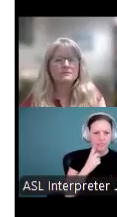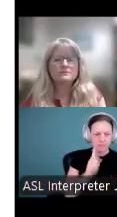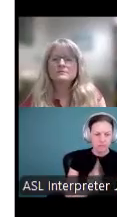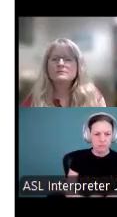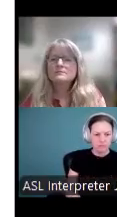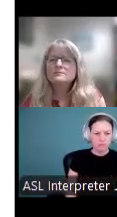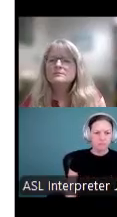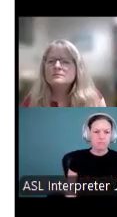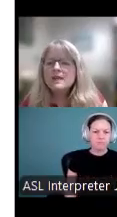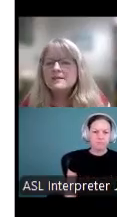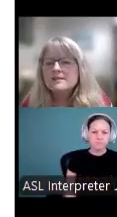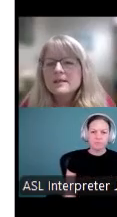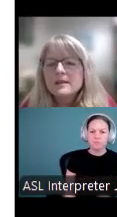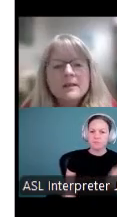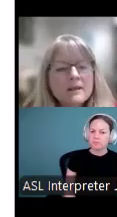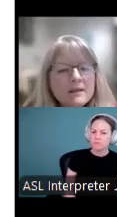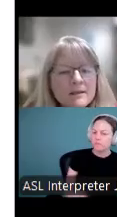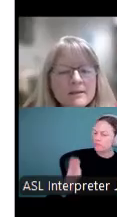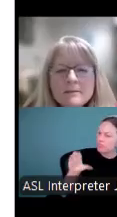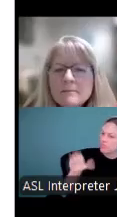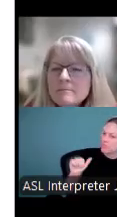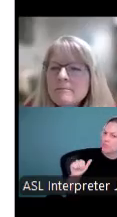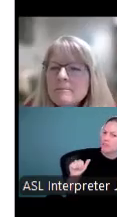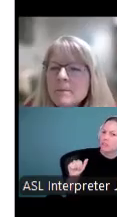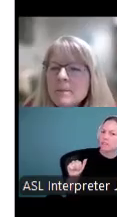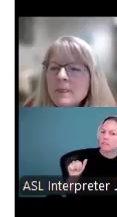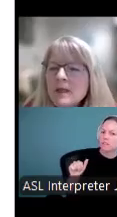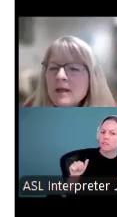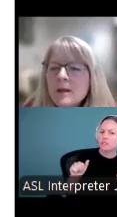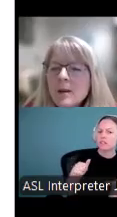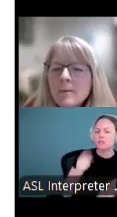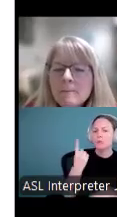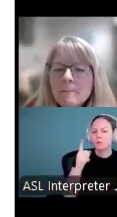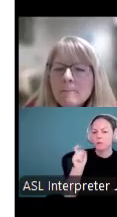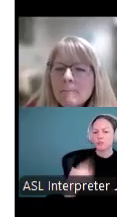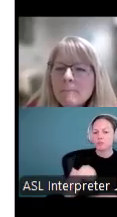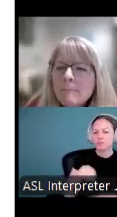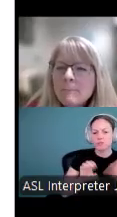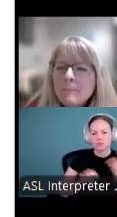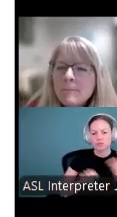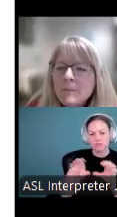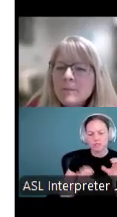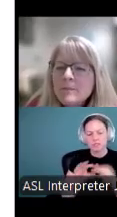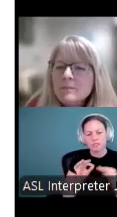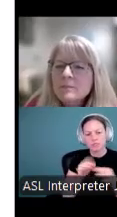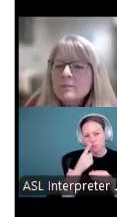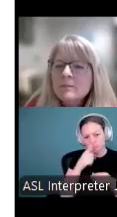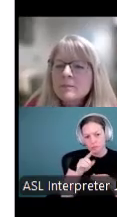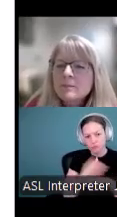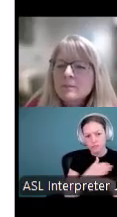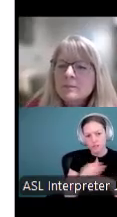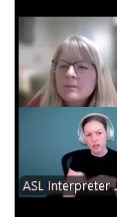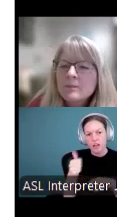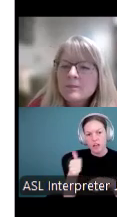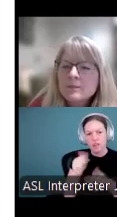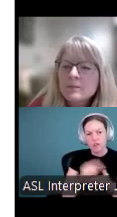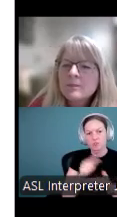Curt Phillips: Rebecca? Rebecca Foster: Yes? Curt Phillips: Rebecca, there's a question in the chat. Says, can you share some alternative tummy time positions to help